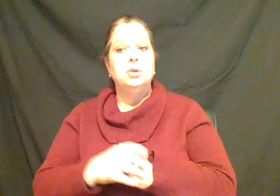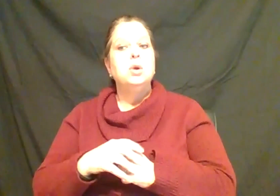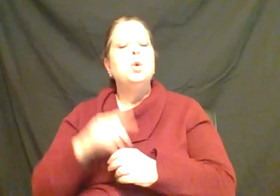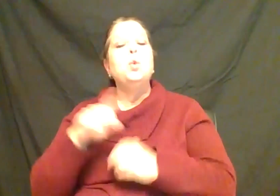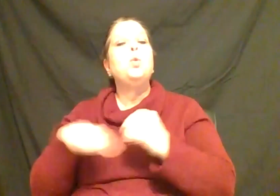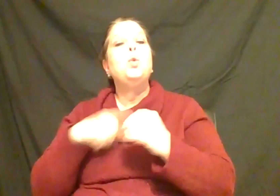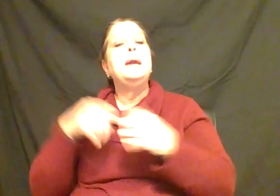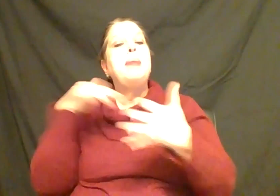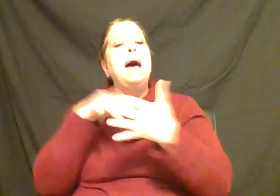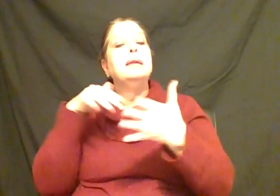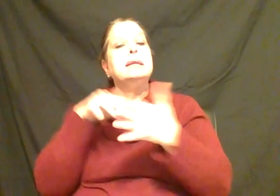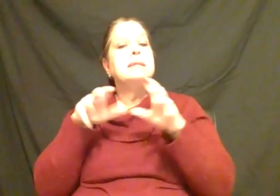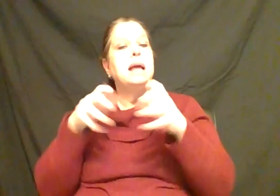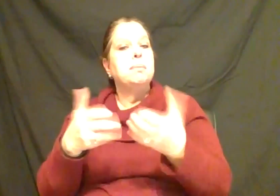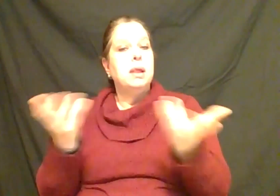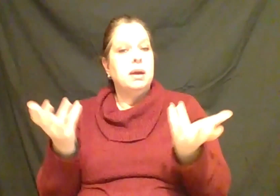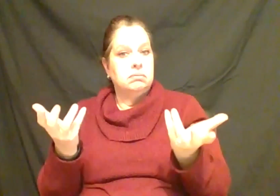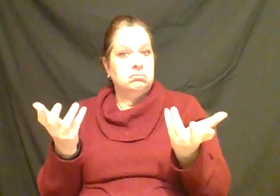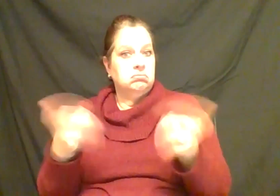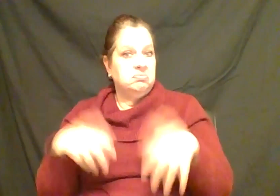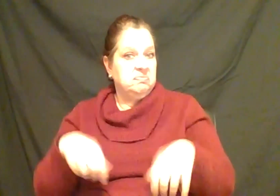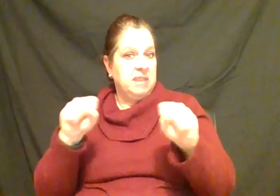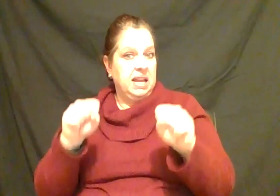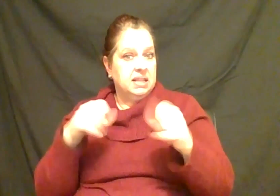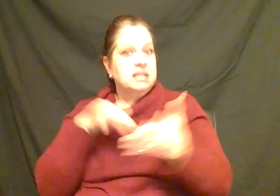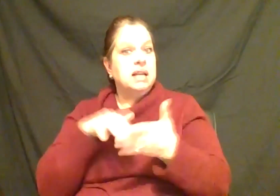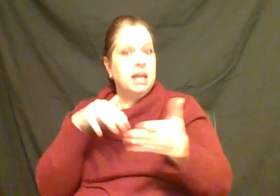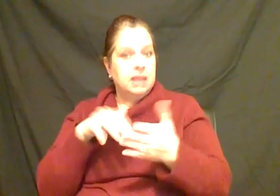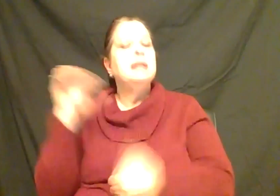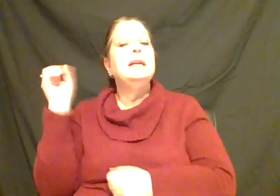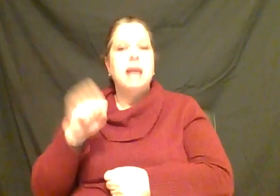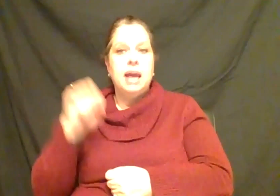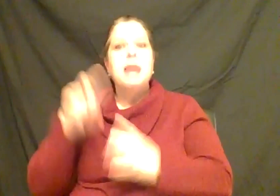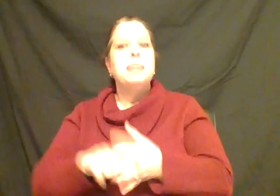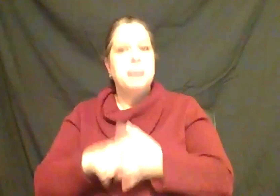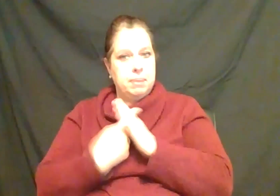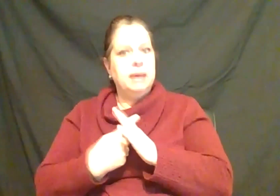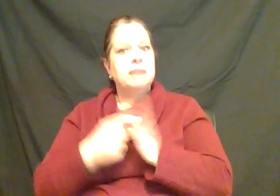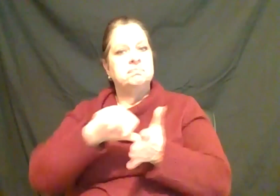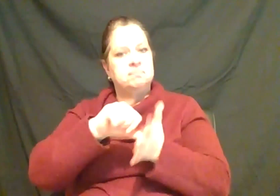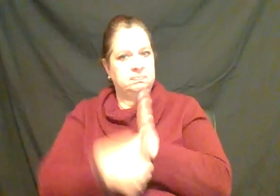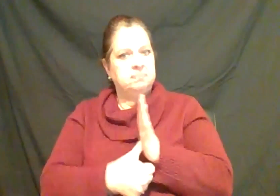take a study block yes i tried to highlight that at the beginning because we know i i failed to